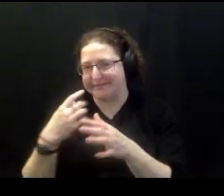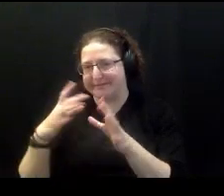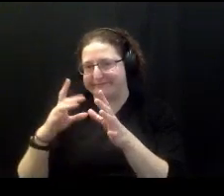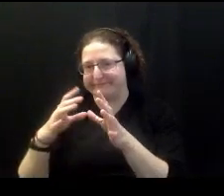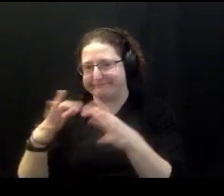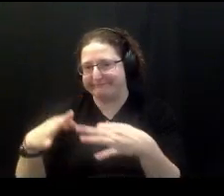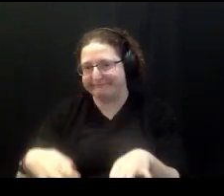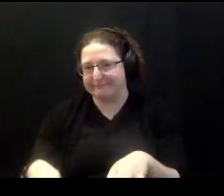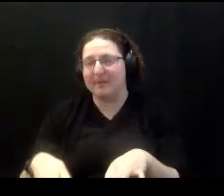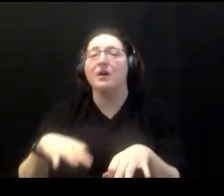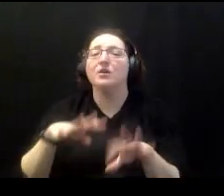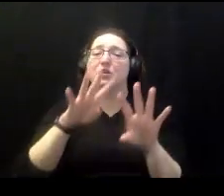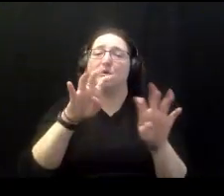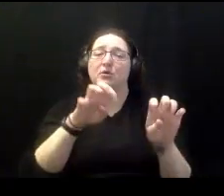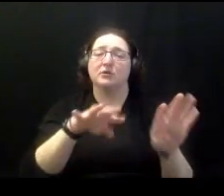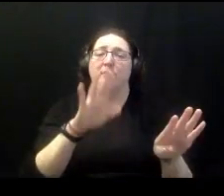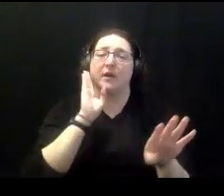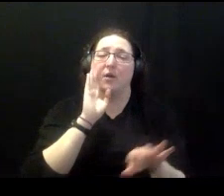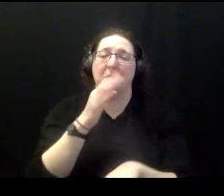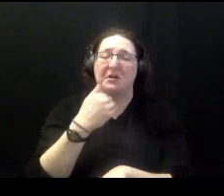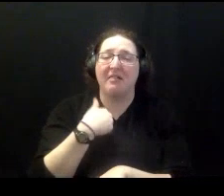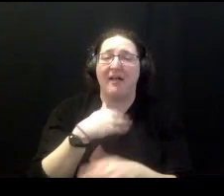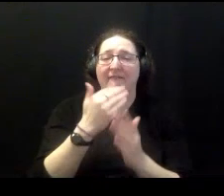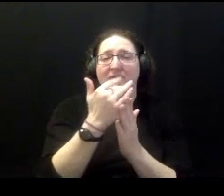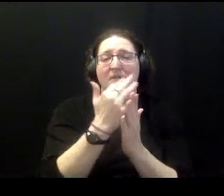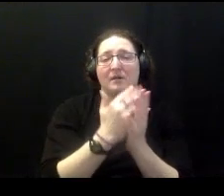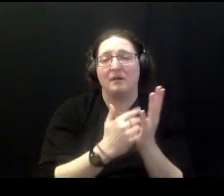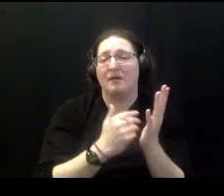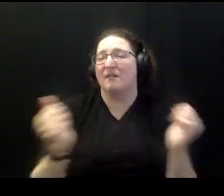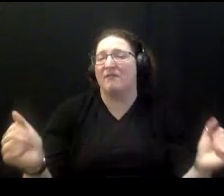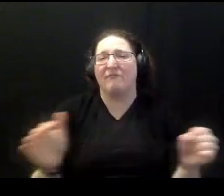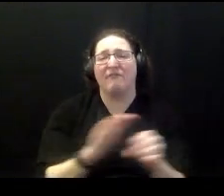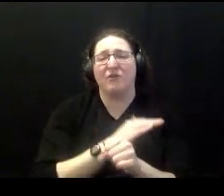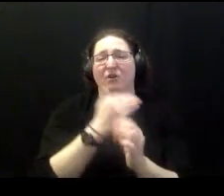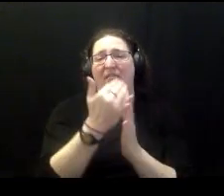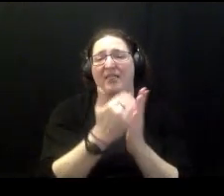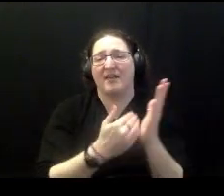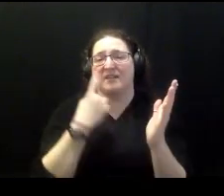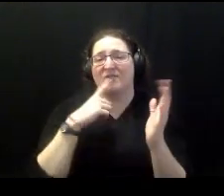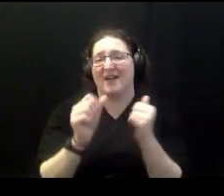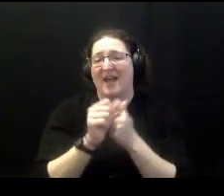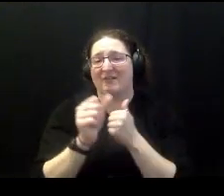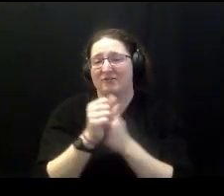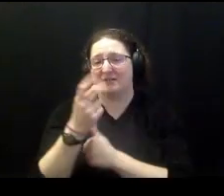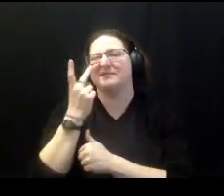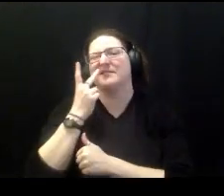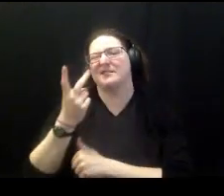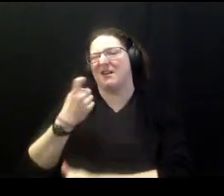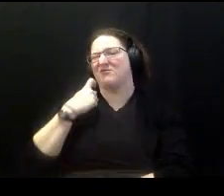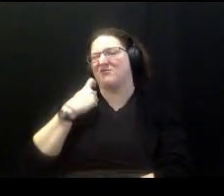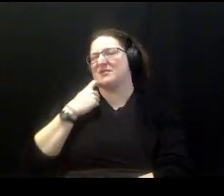be presented with the full list of hazards that we saw on the previous slide and with